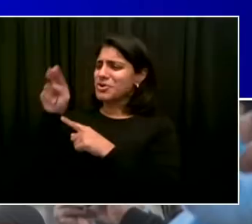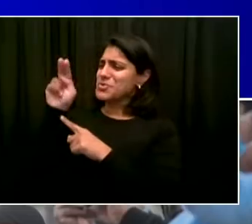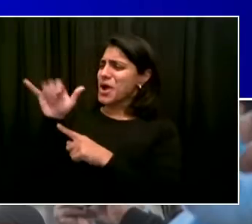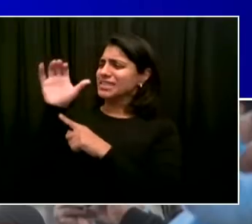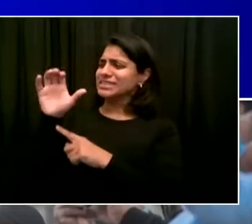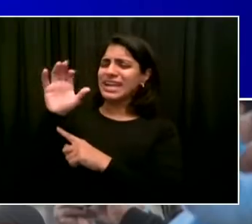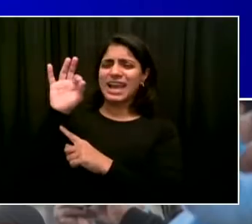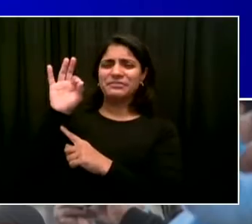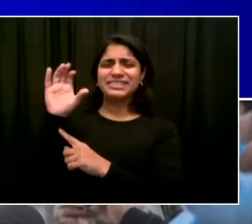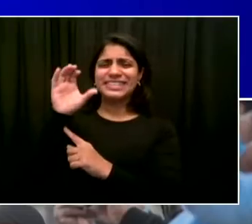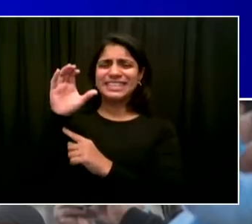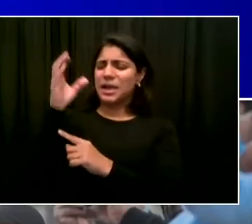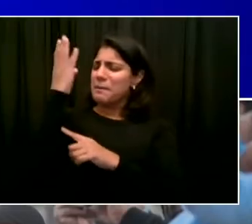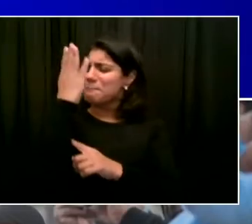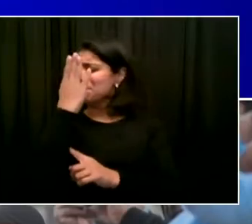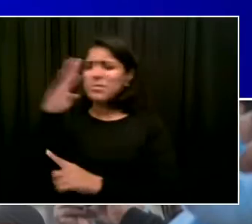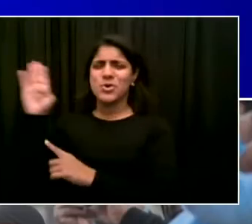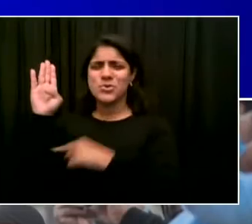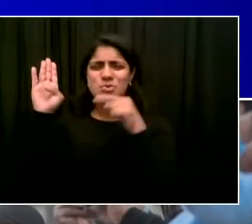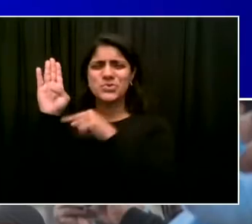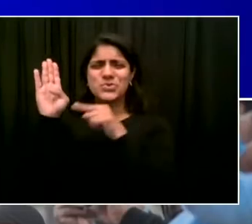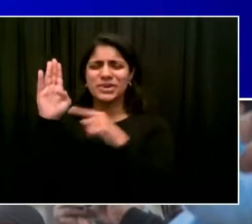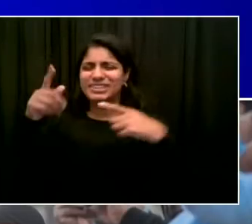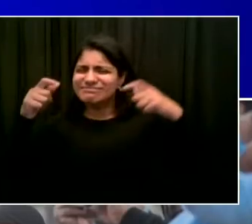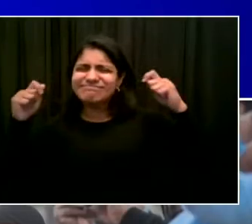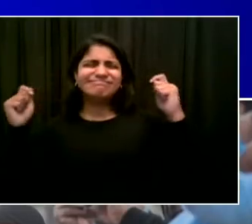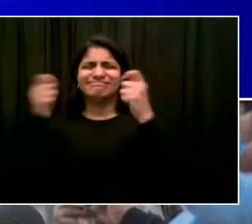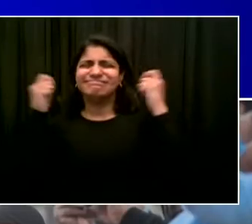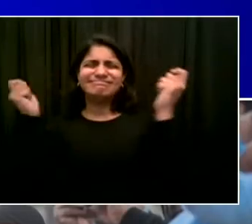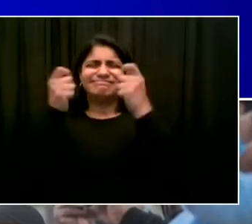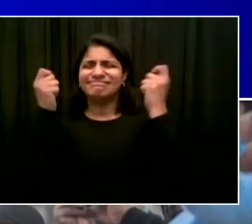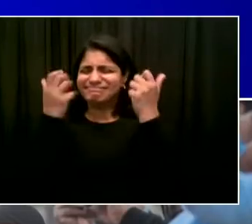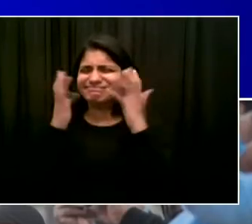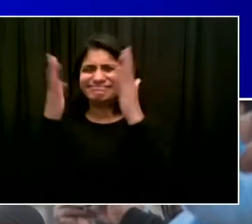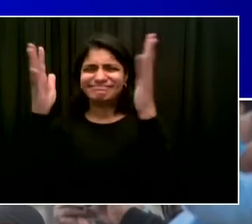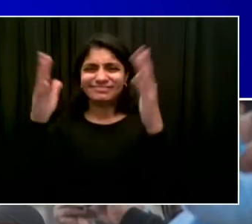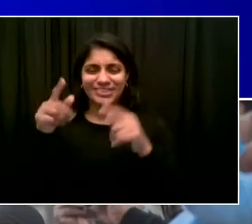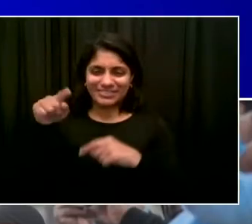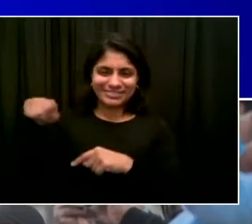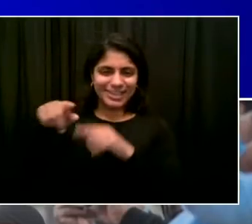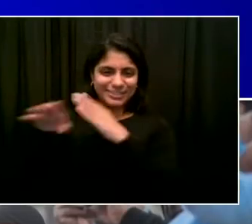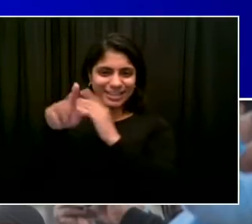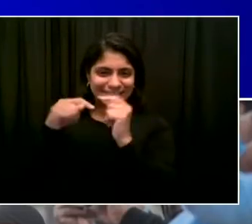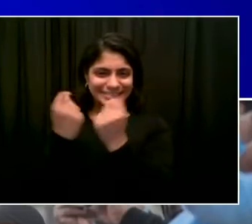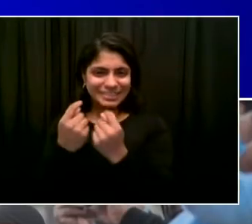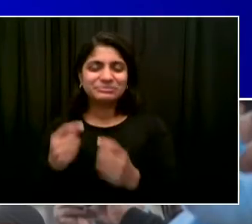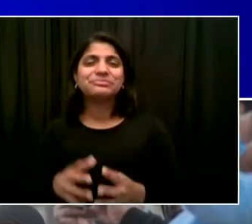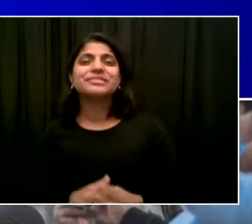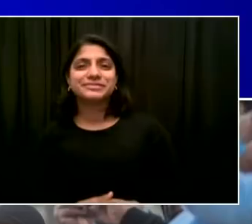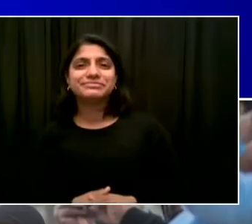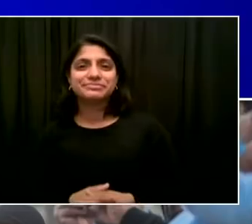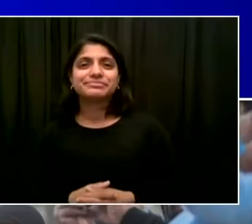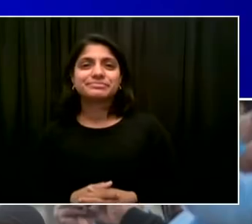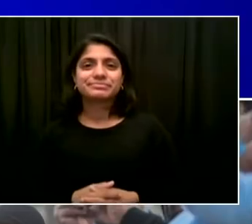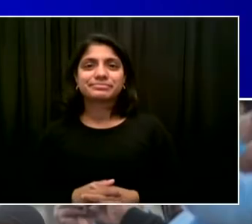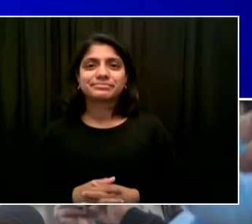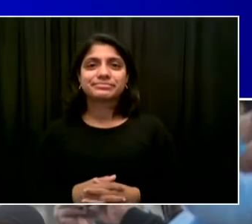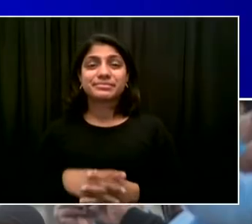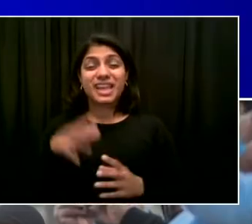SAYING THE SAME THING, NYC IS BLUE IT WAS JUST A BEAUTIFUL